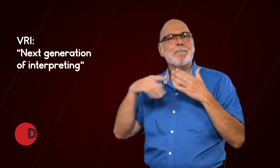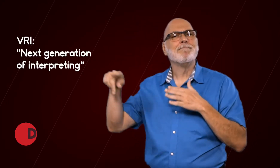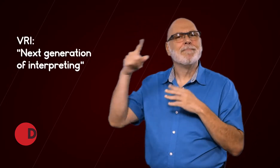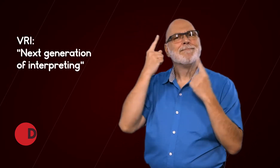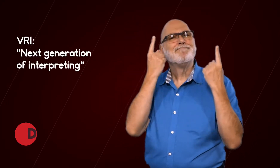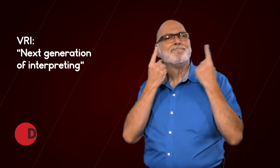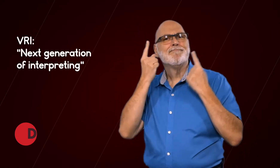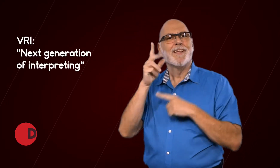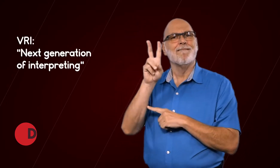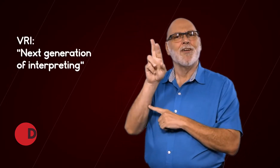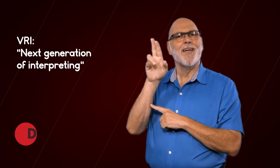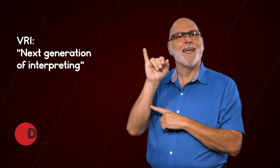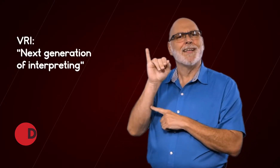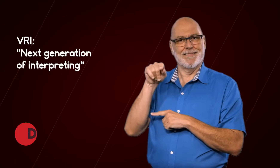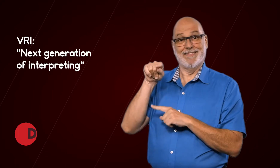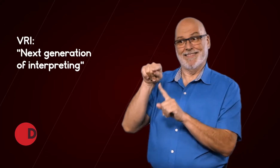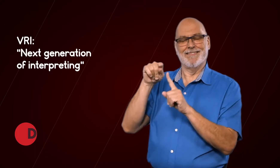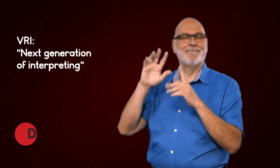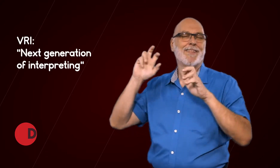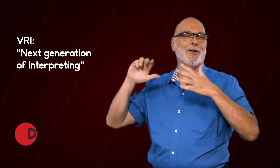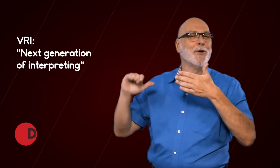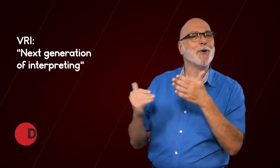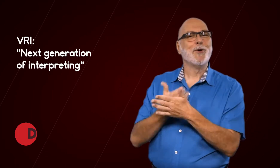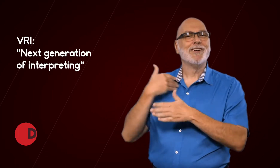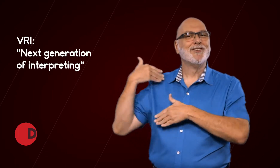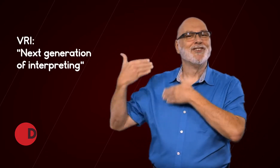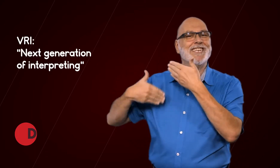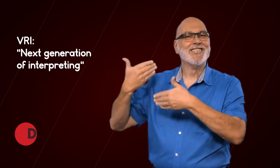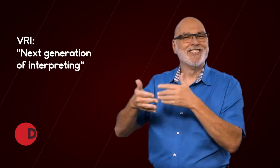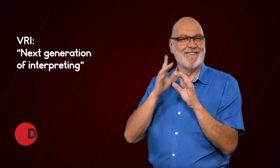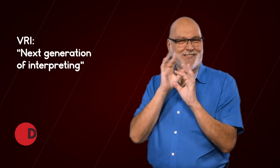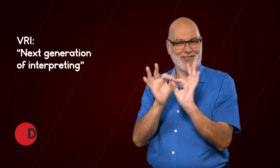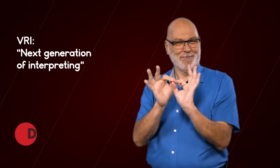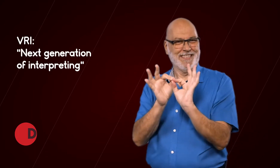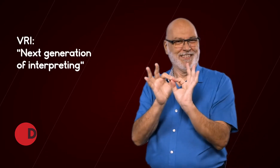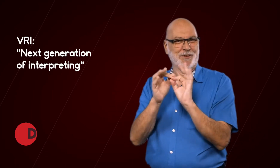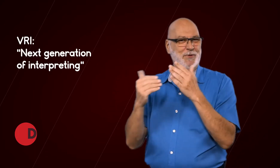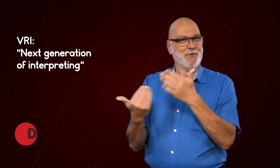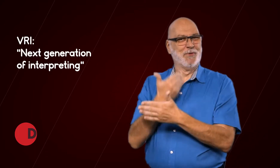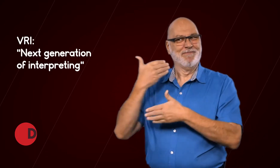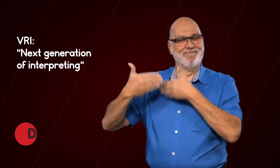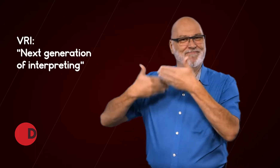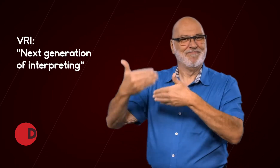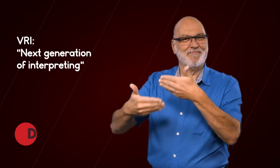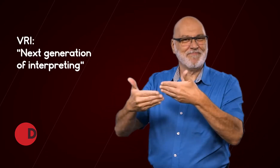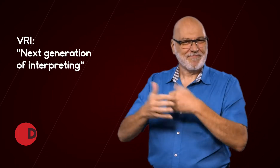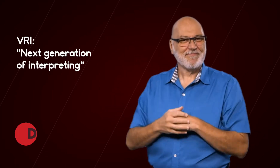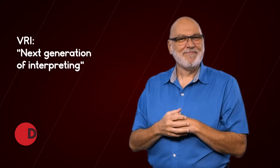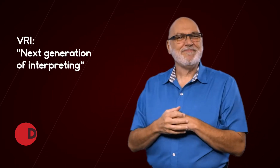Some consider VRI as "the next generation of interpreting".